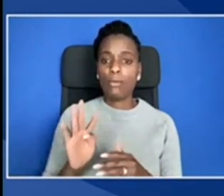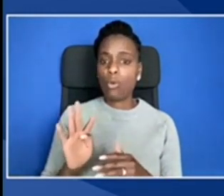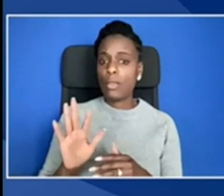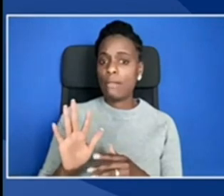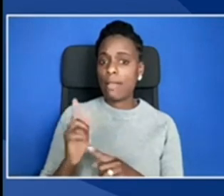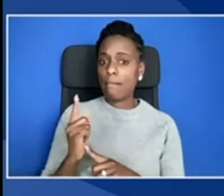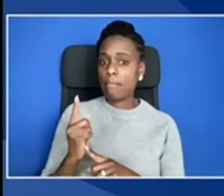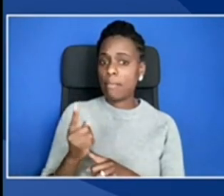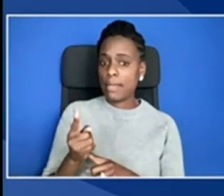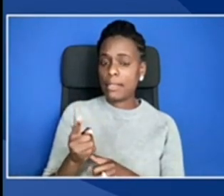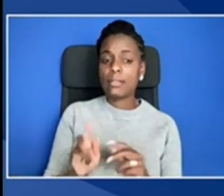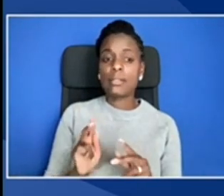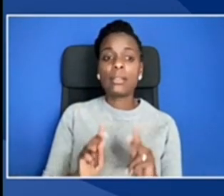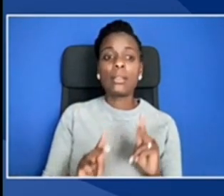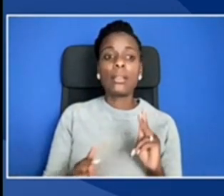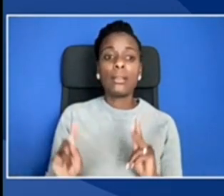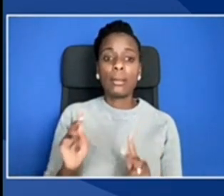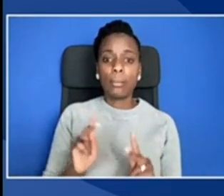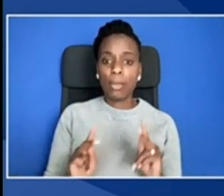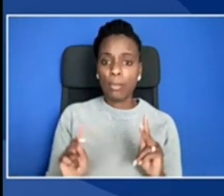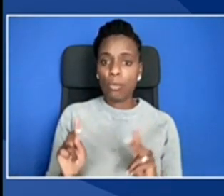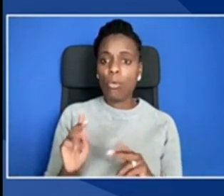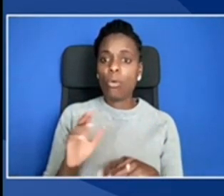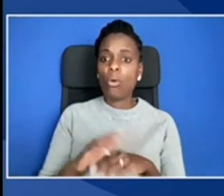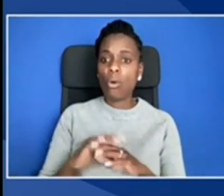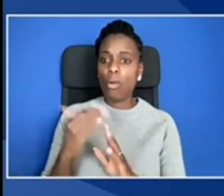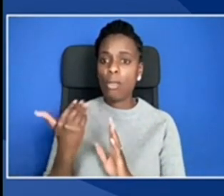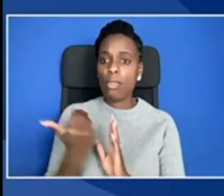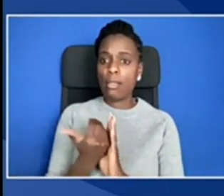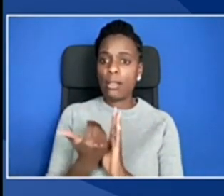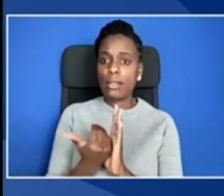Persons who are on the list, please sign